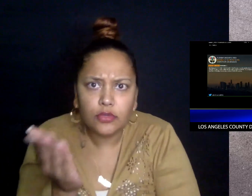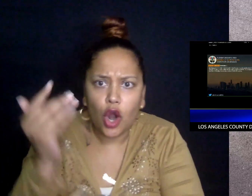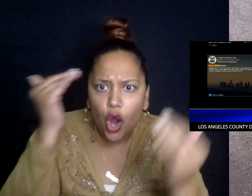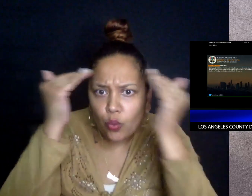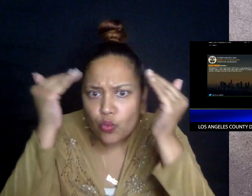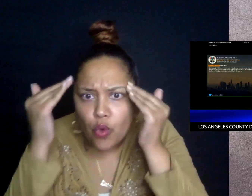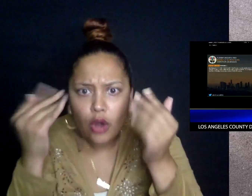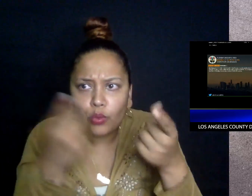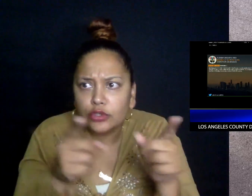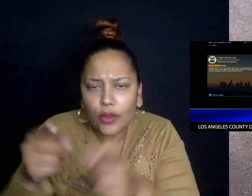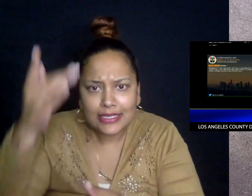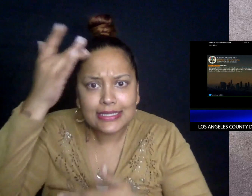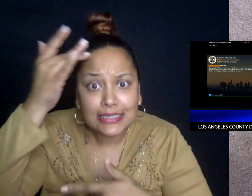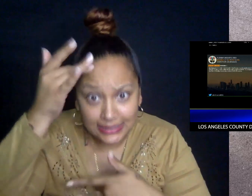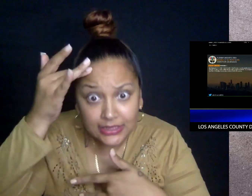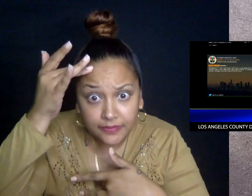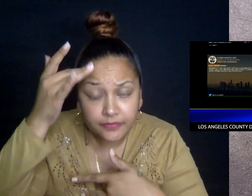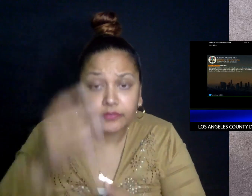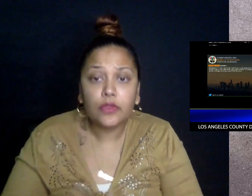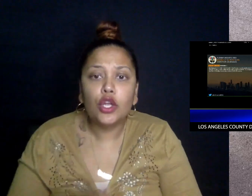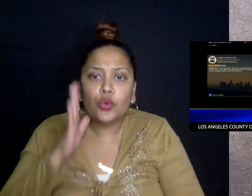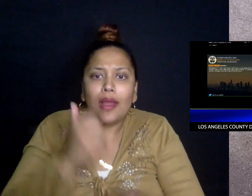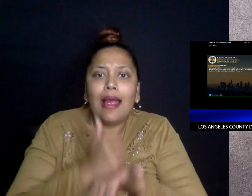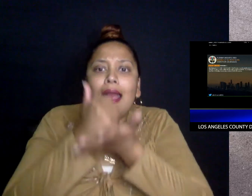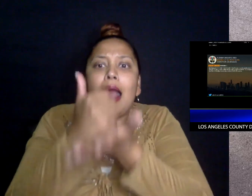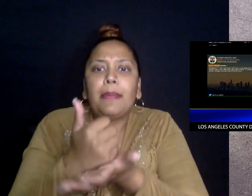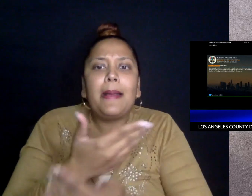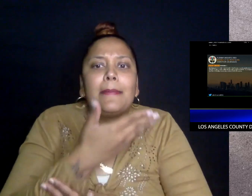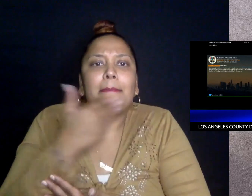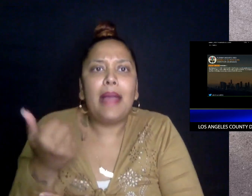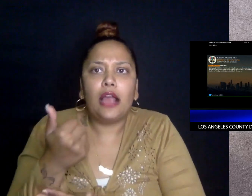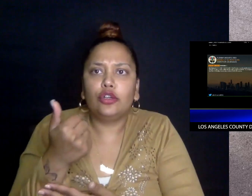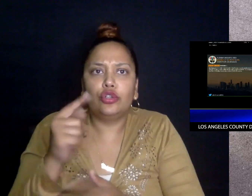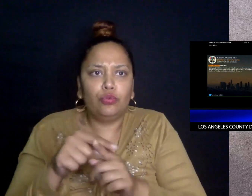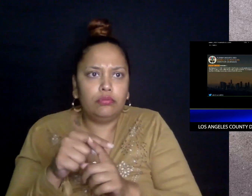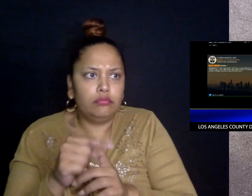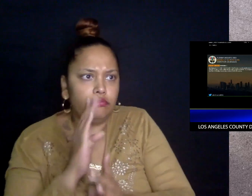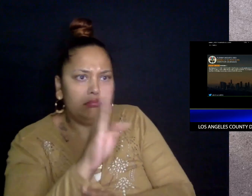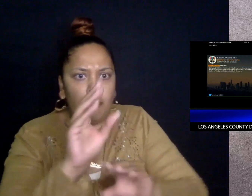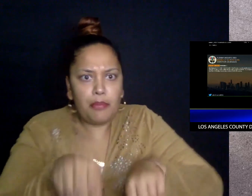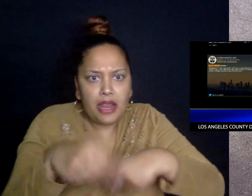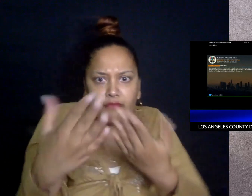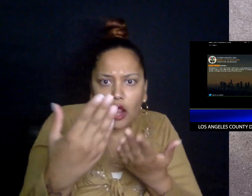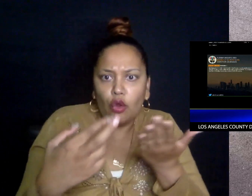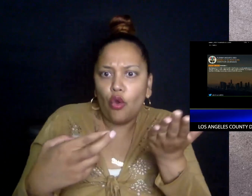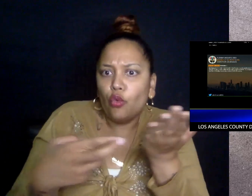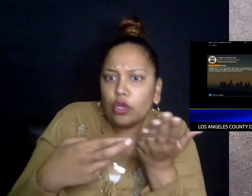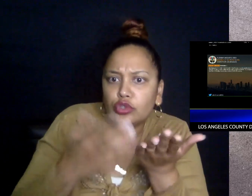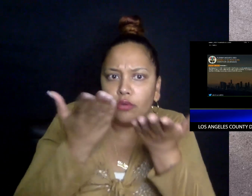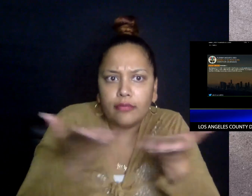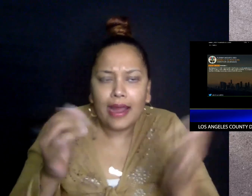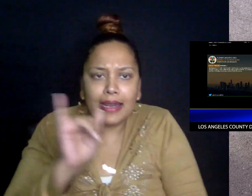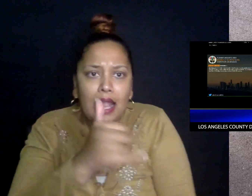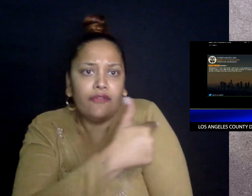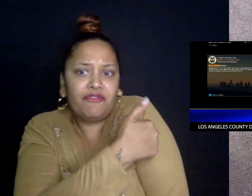declaration is an effort by the county to boost its response to the illness it will